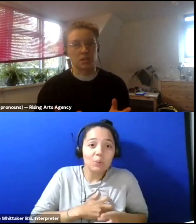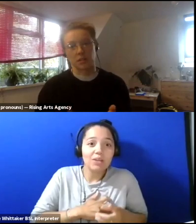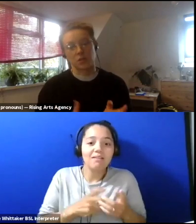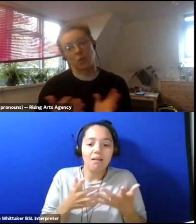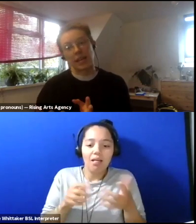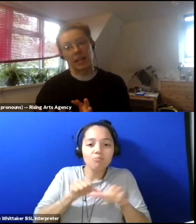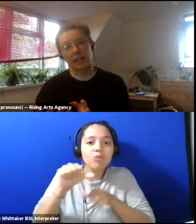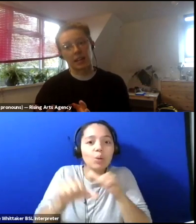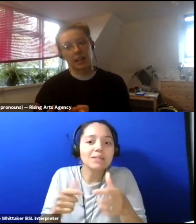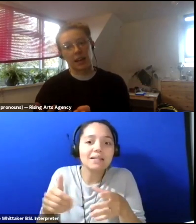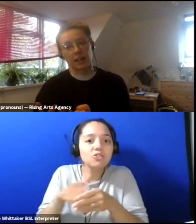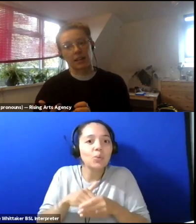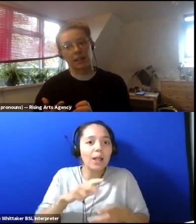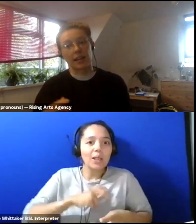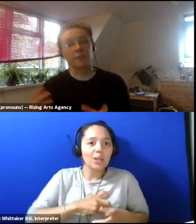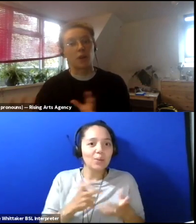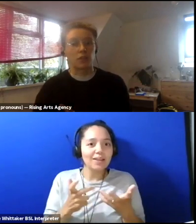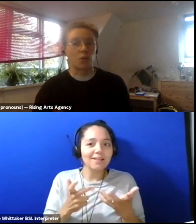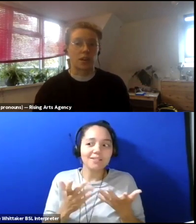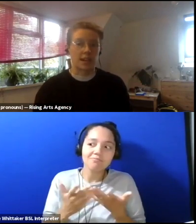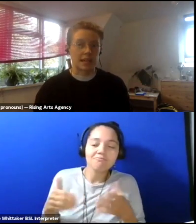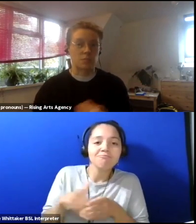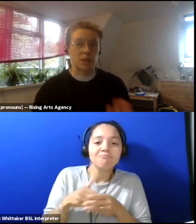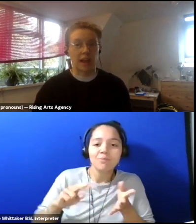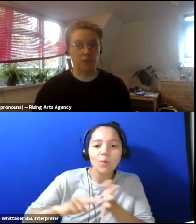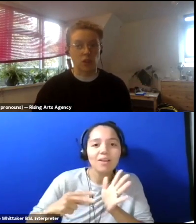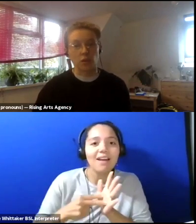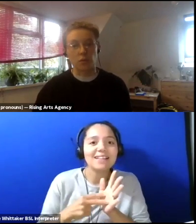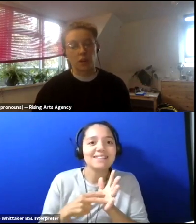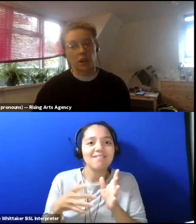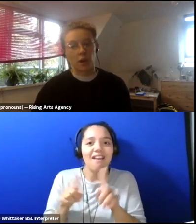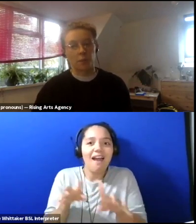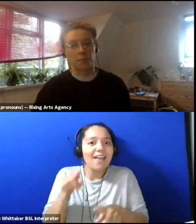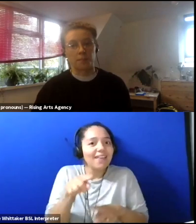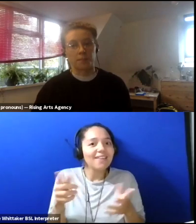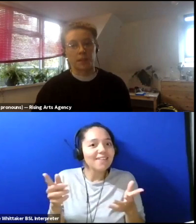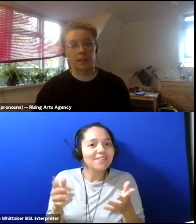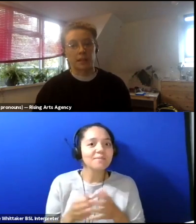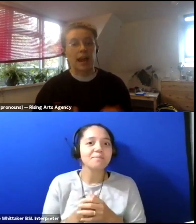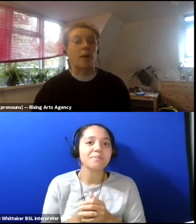process of joining and getting involved in organising has been like for you and how